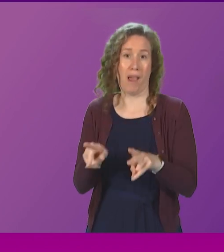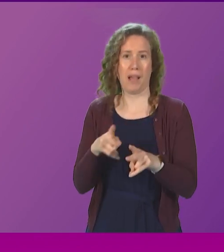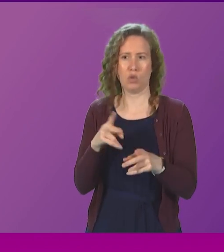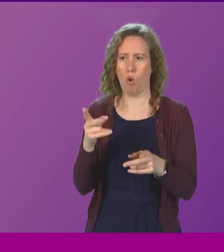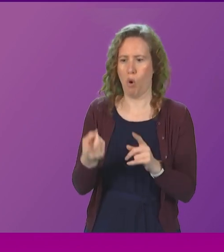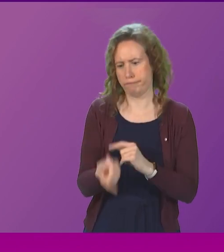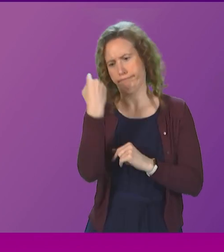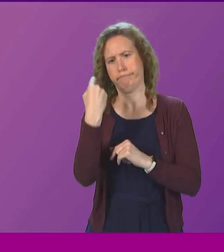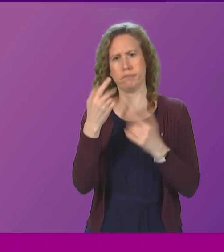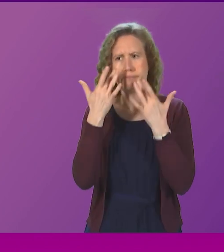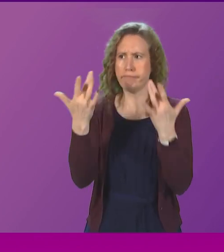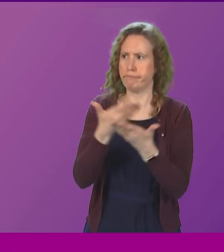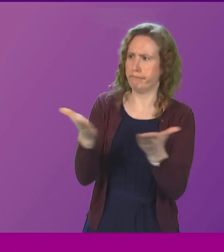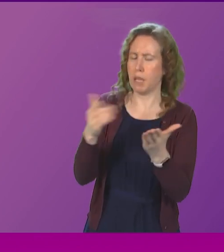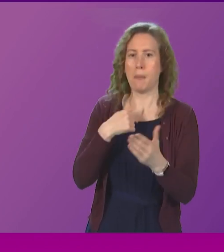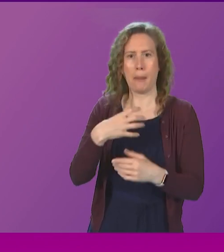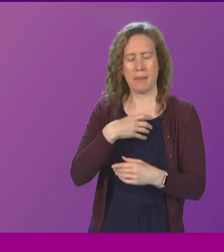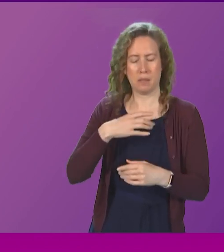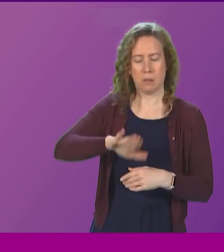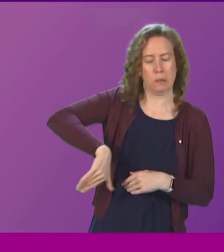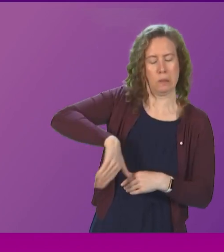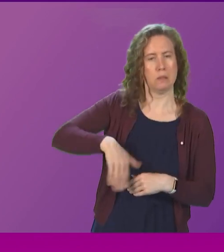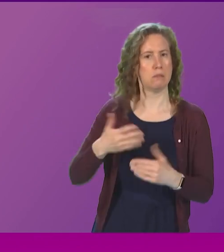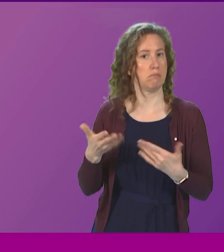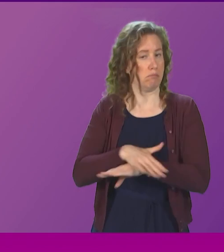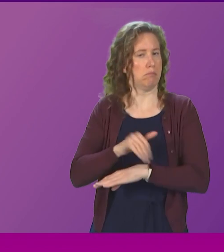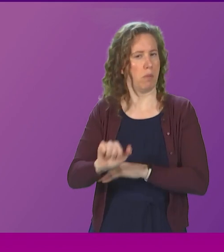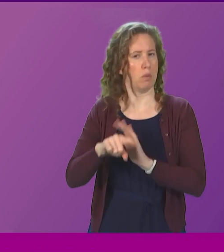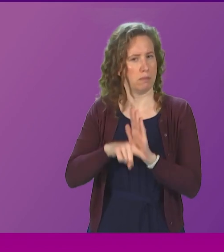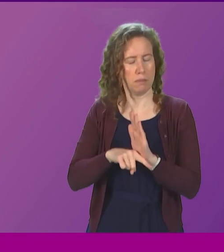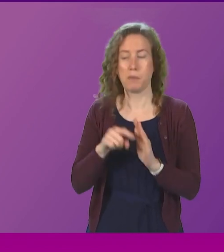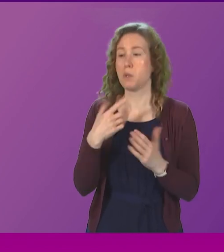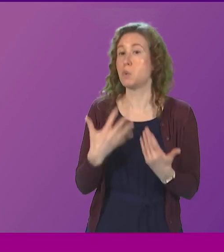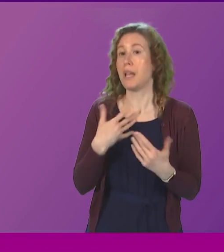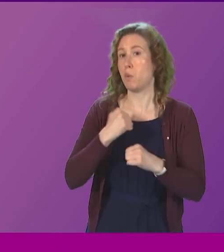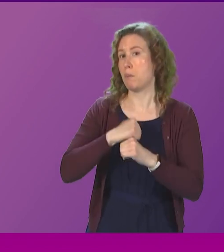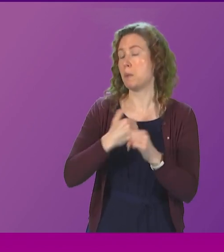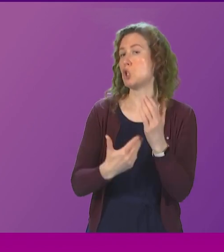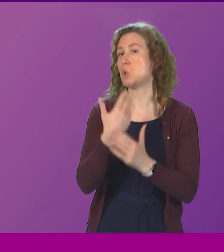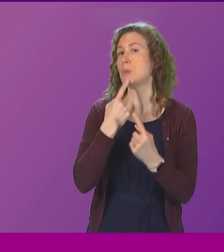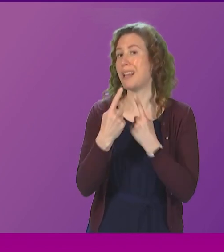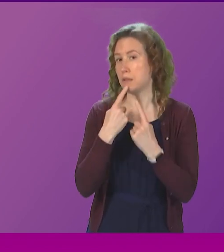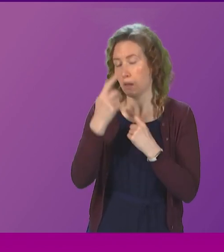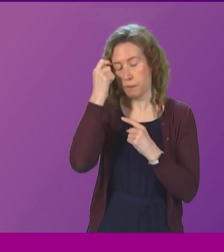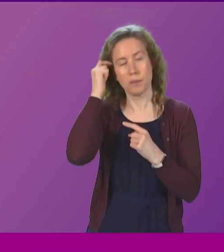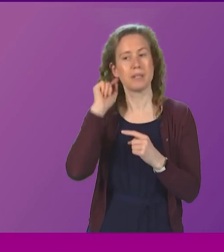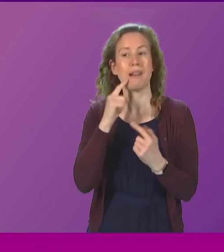are riding roughshod over them. New data that we are publishing today shows that the number of FOI requests that the Scottish